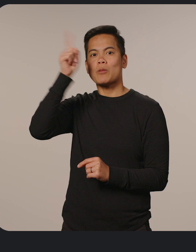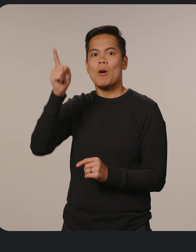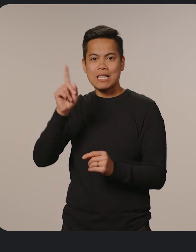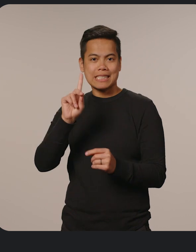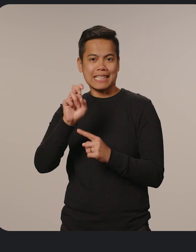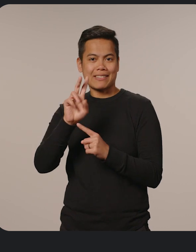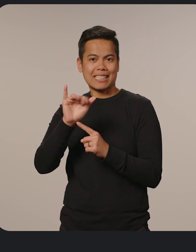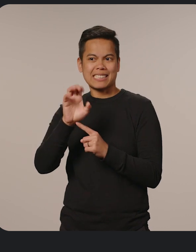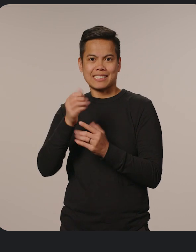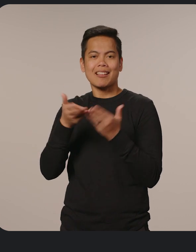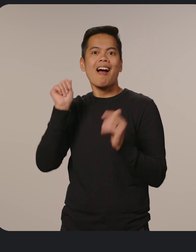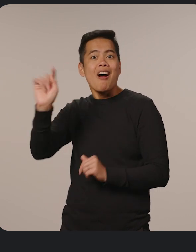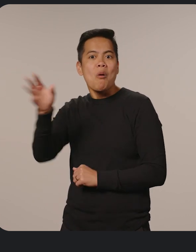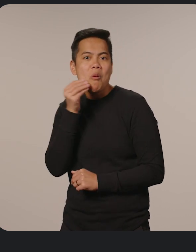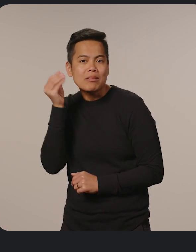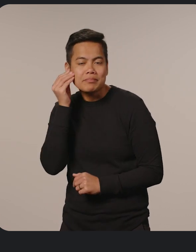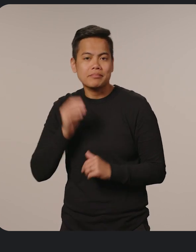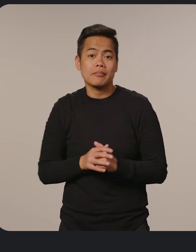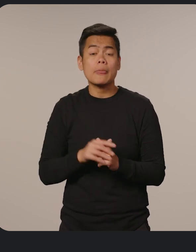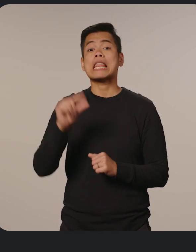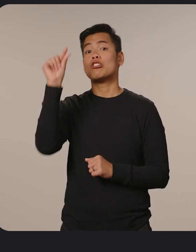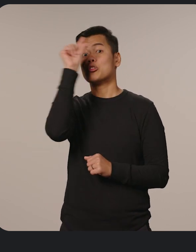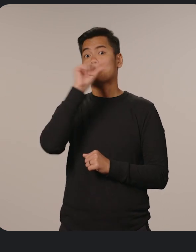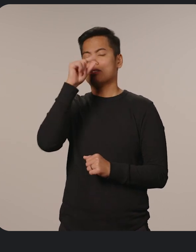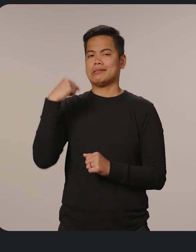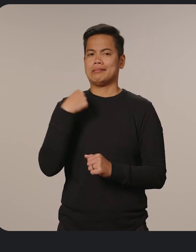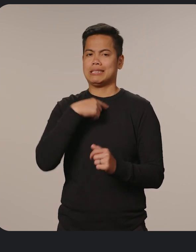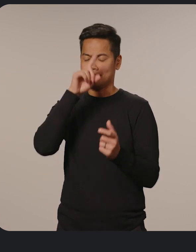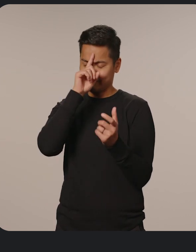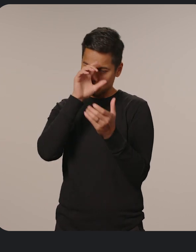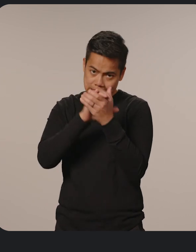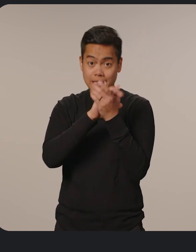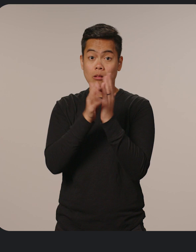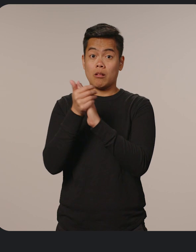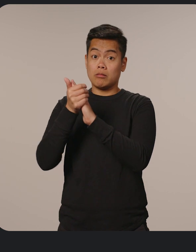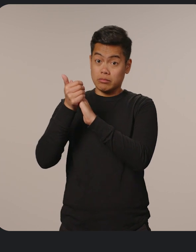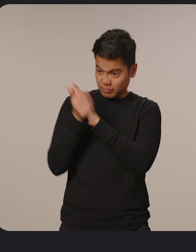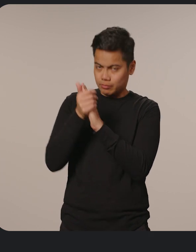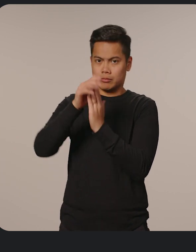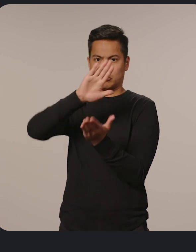At Google, we believe that automations are central to making the promise of a truly